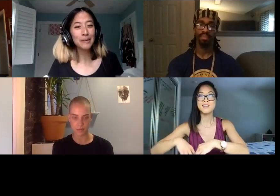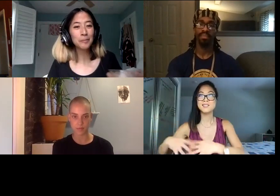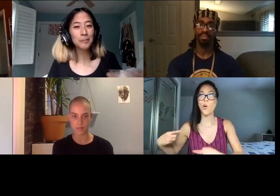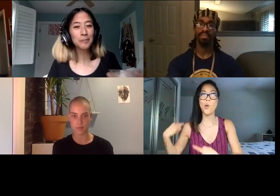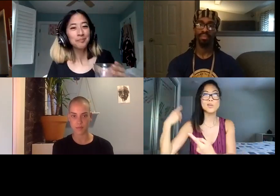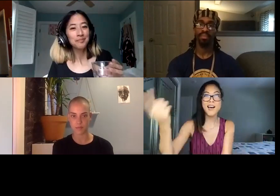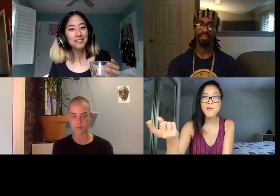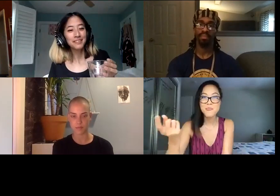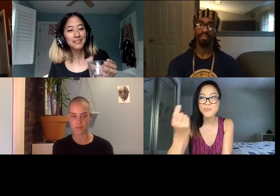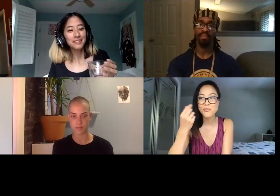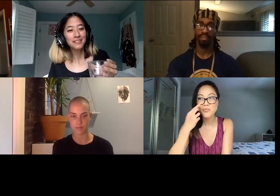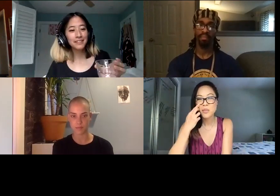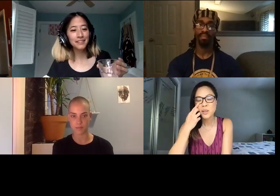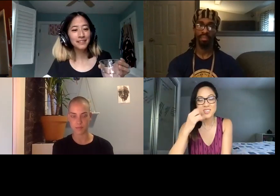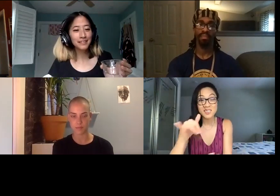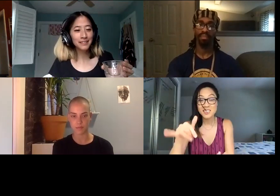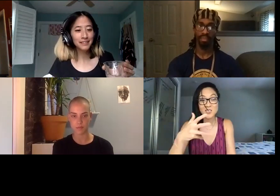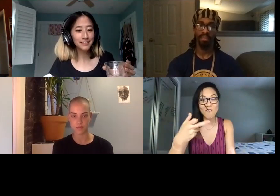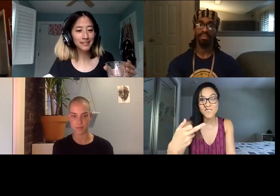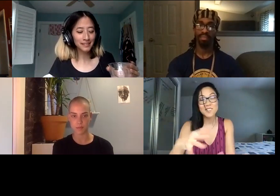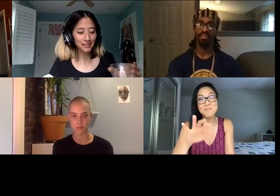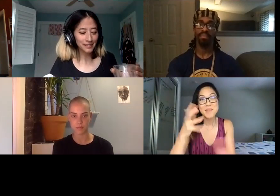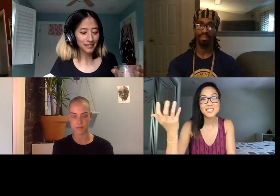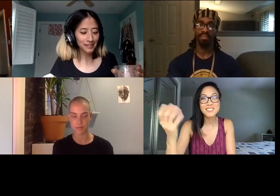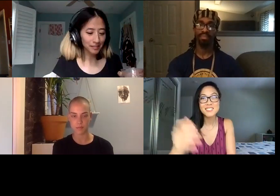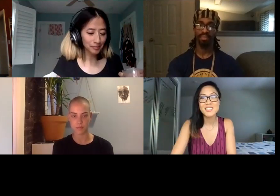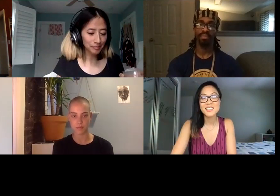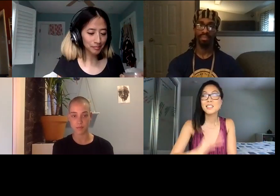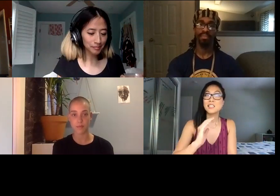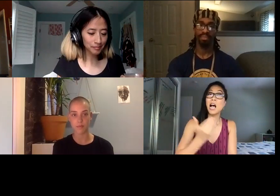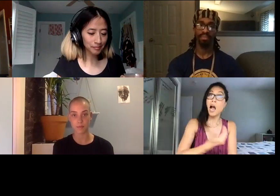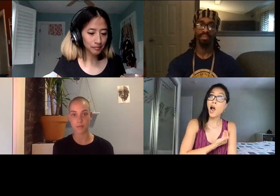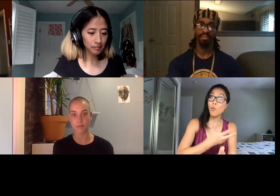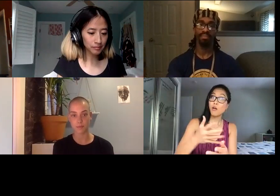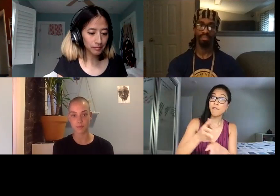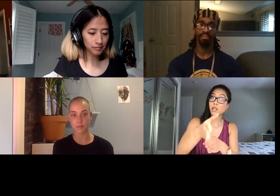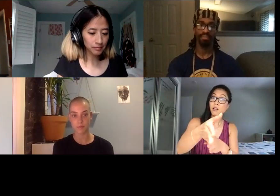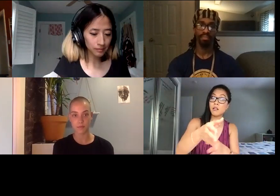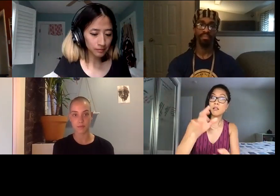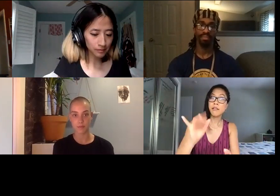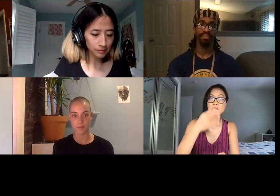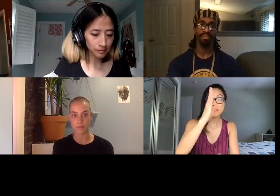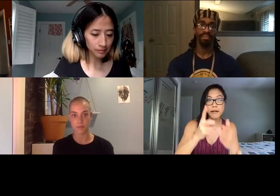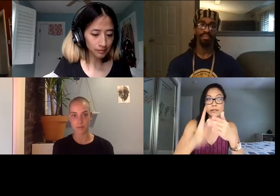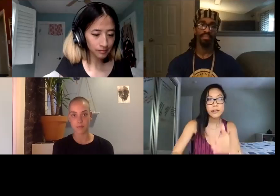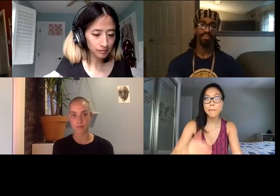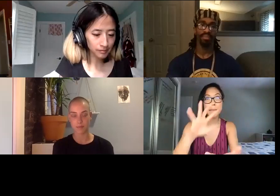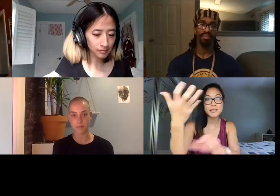our field is actually a God damn mess. Yeah.